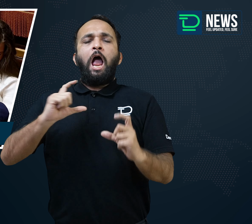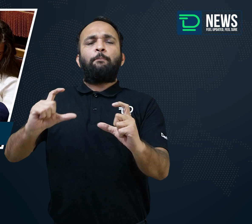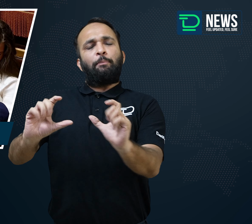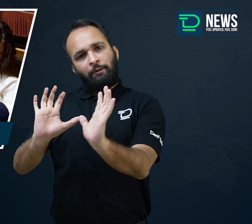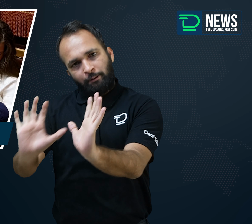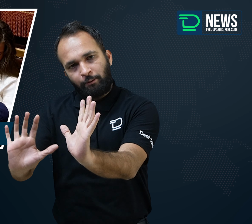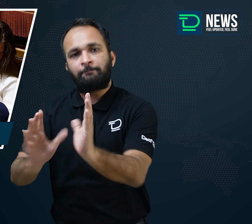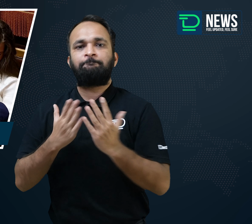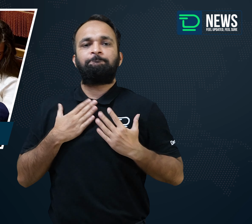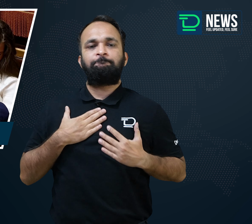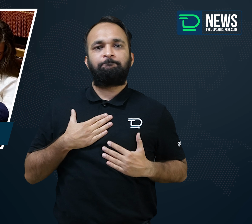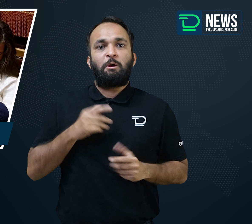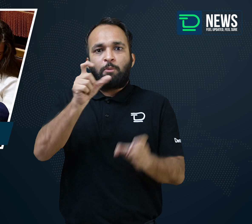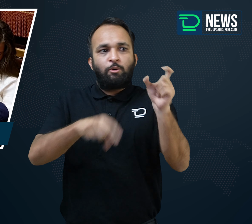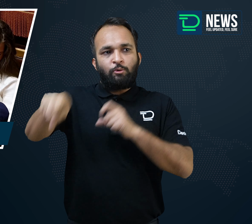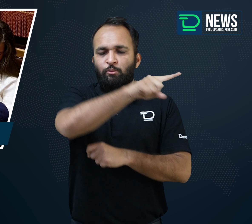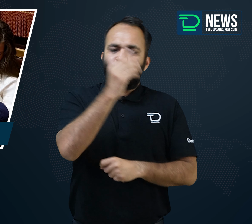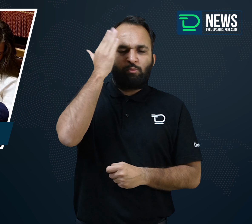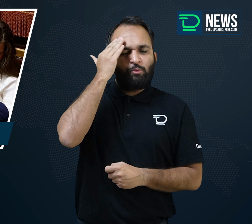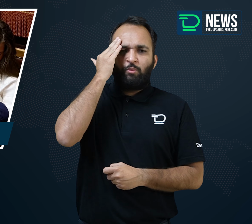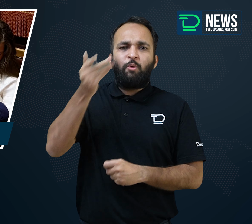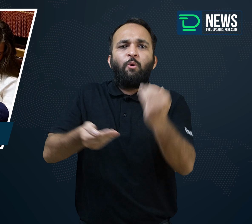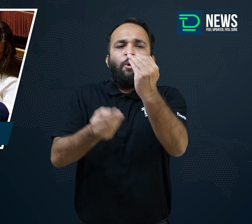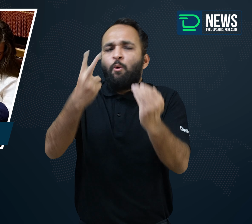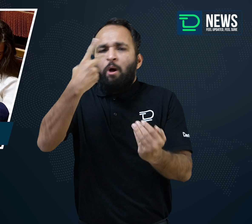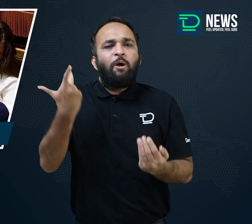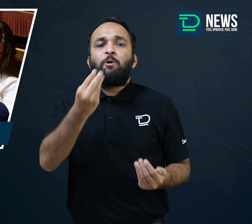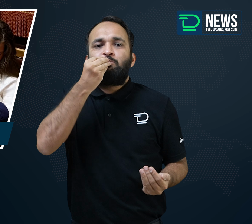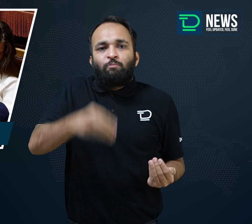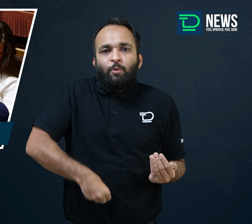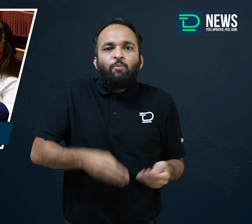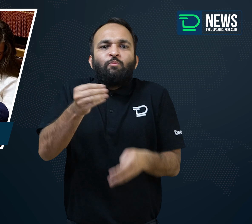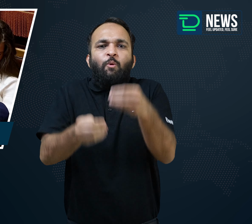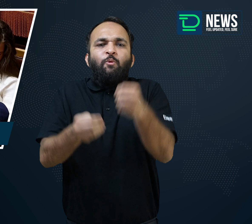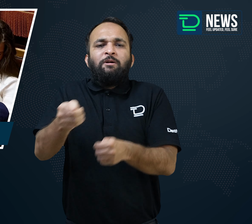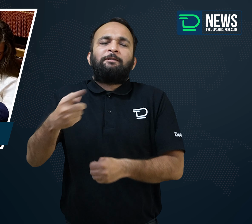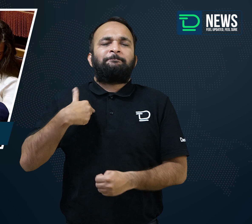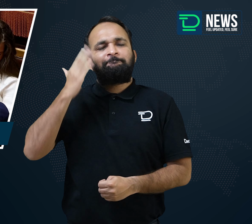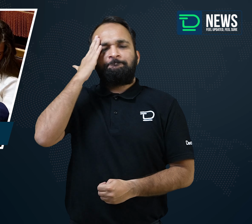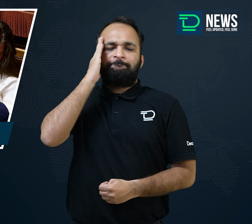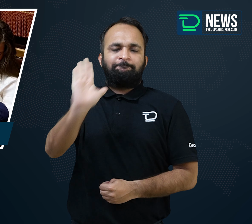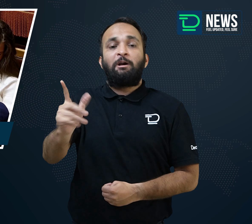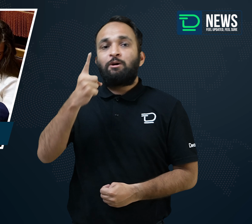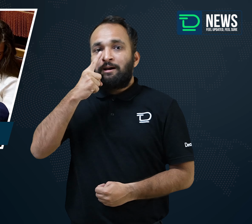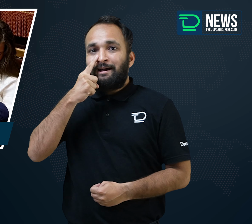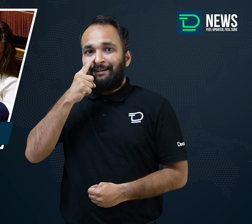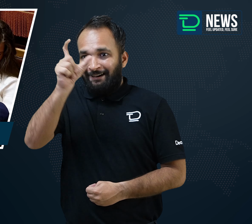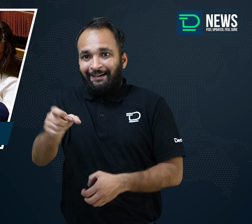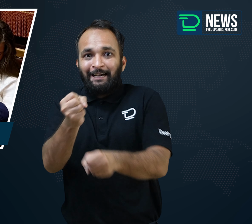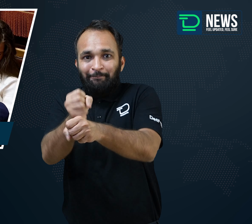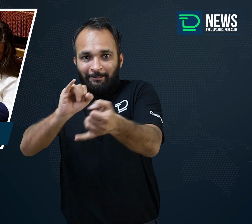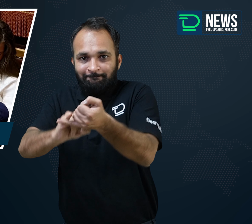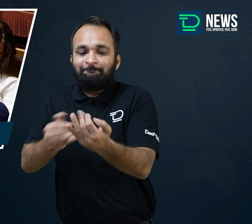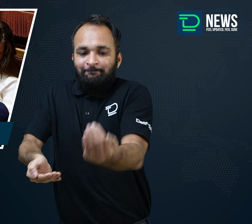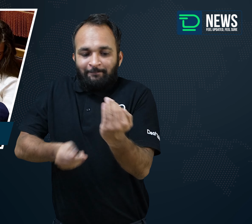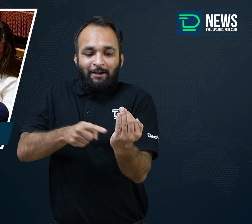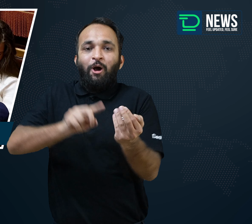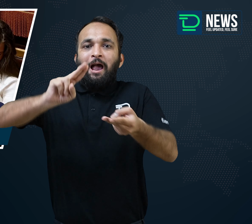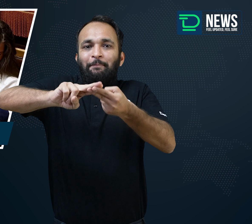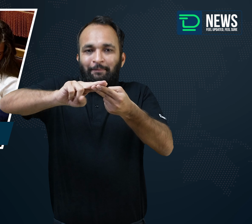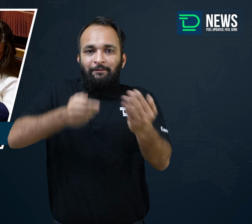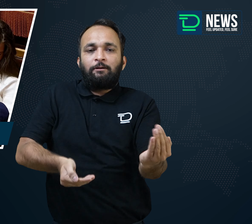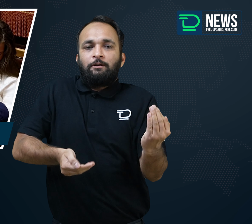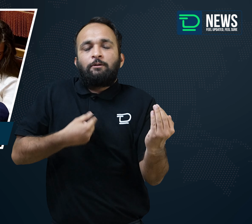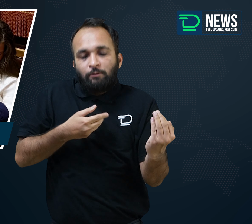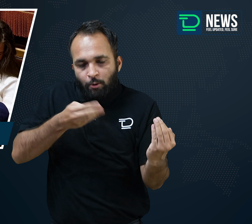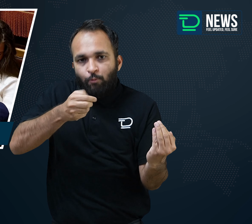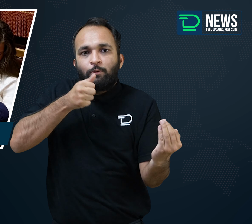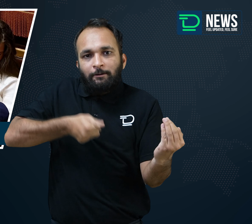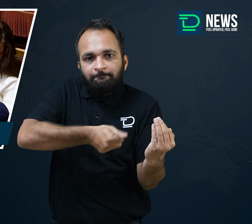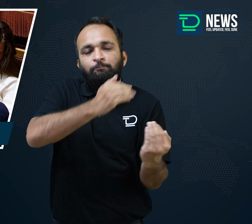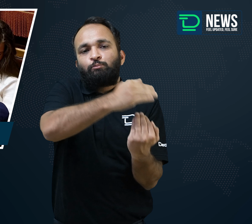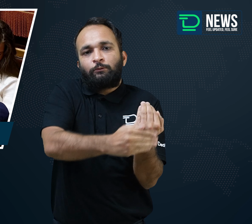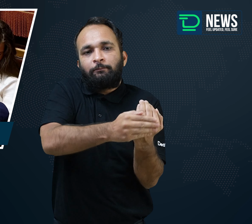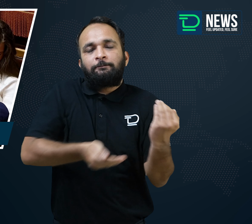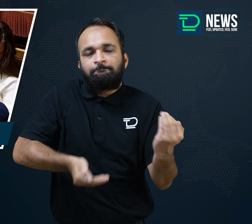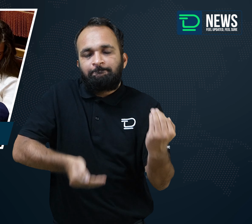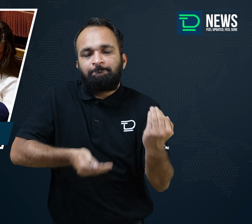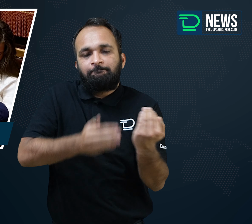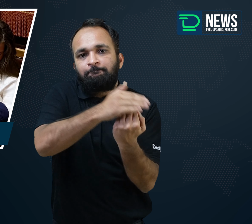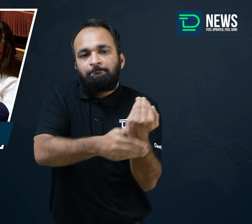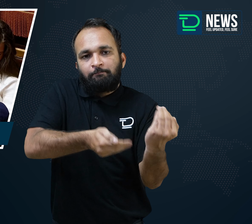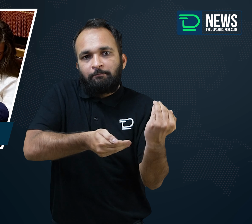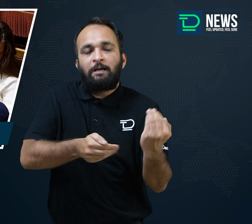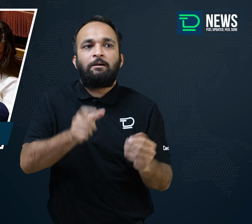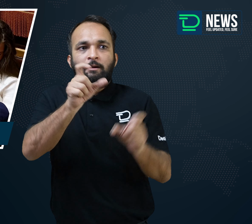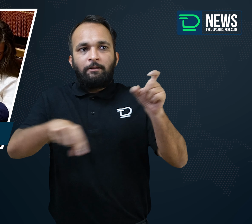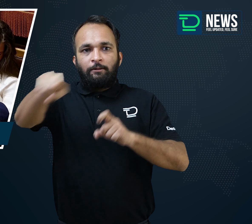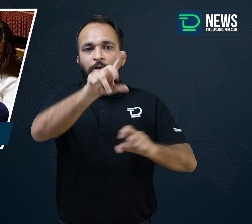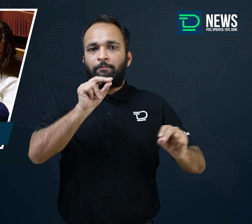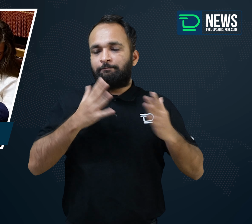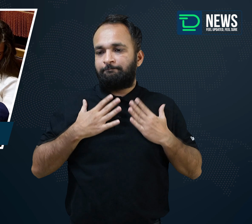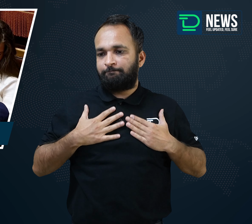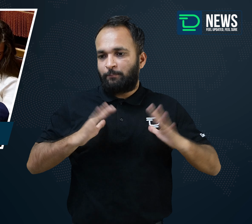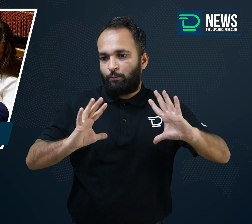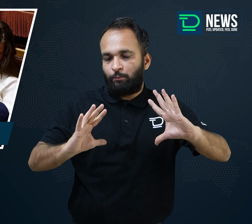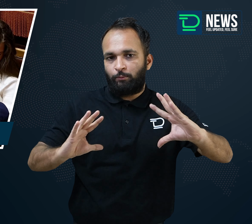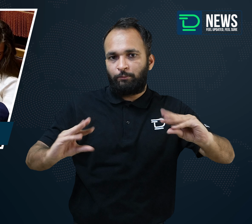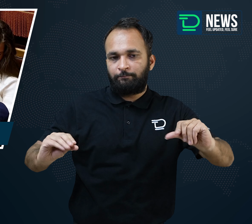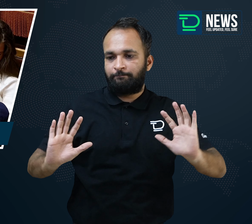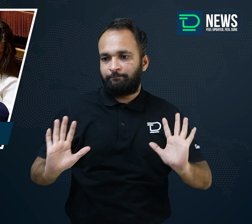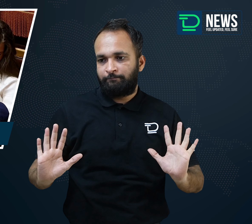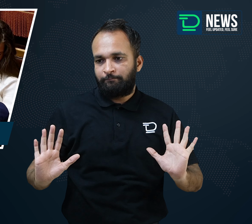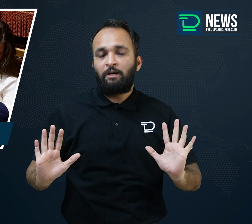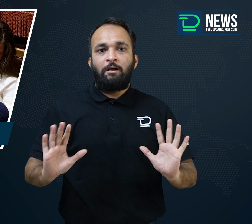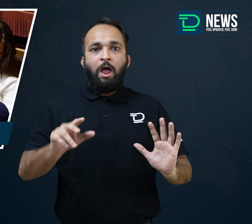Knowing that the baby was crying for hunger, MP Gilda started comforting and feeding her son right there.